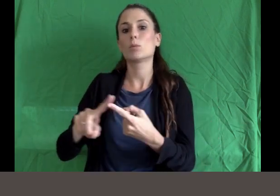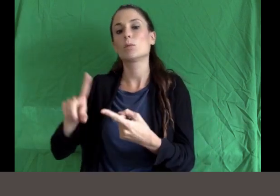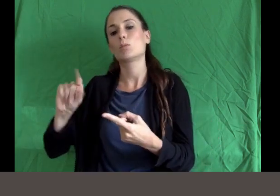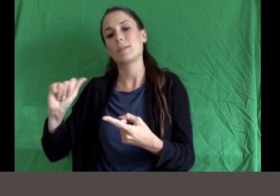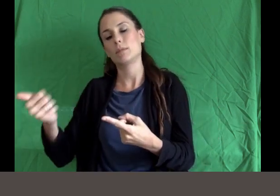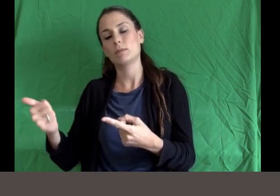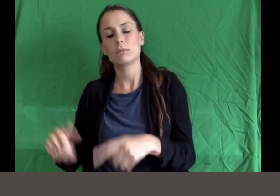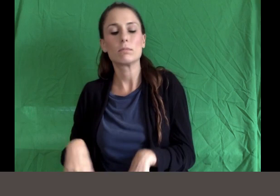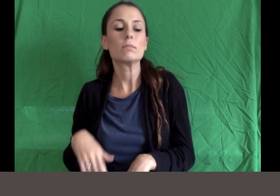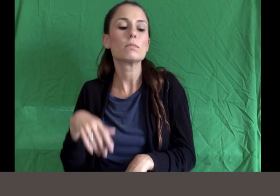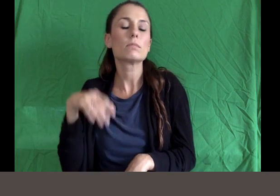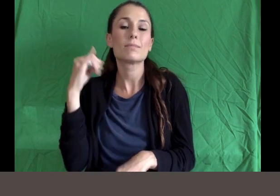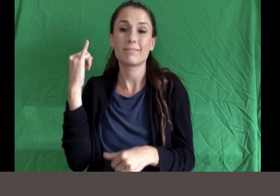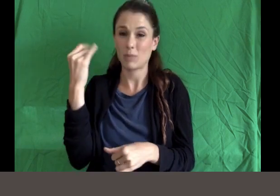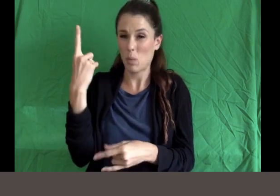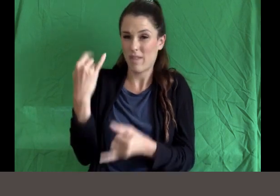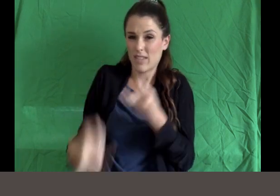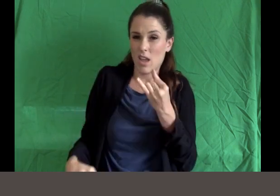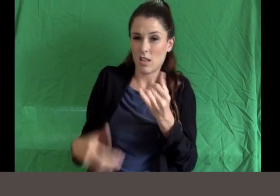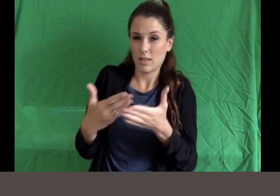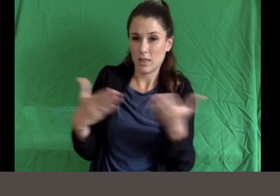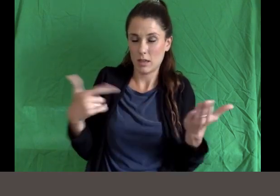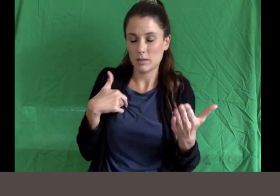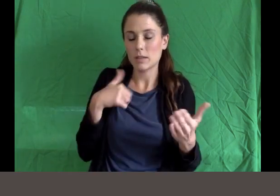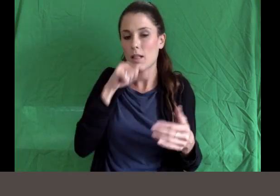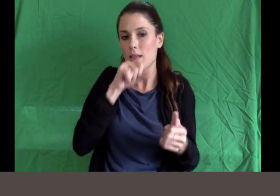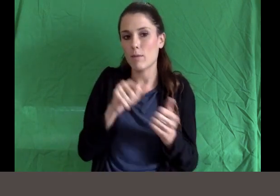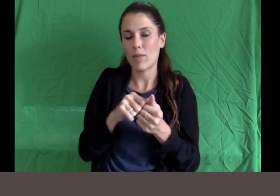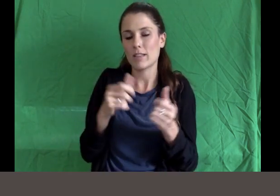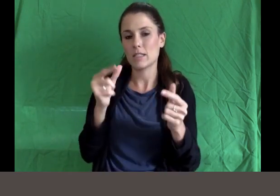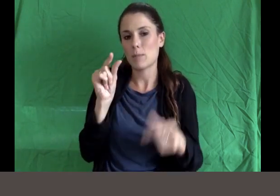one final thing that I always love doing with small multiples especially with line data